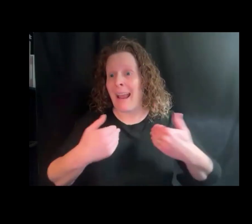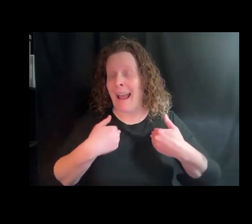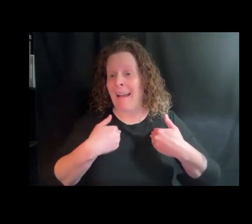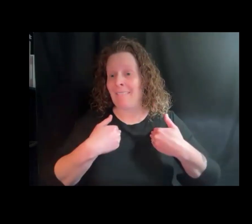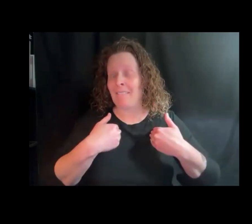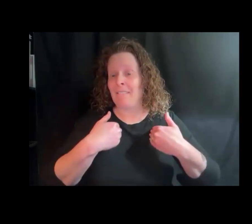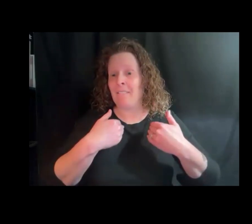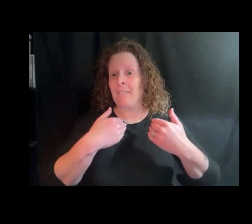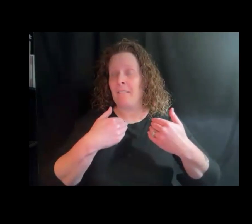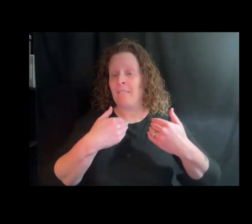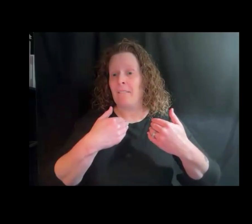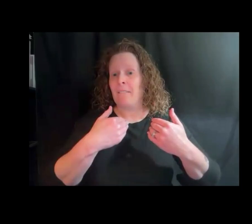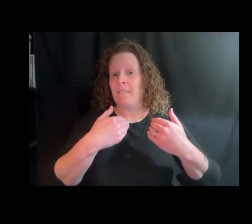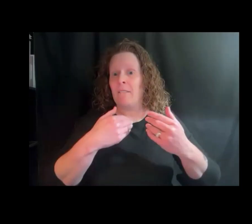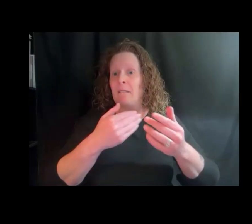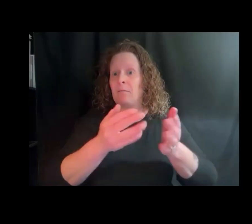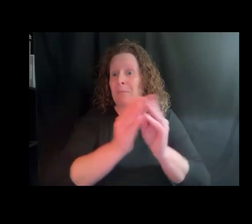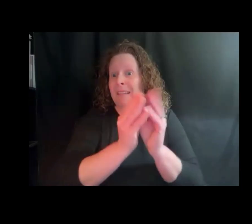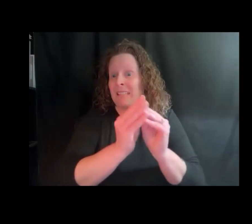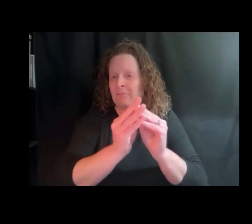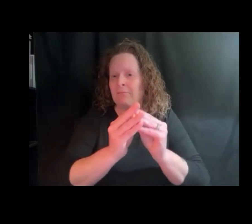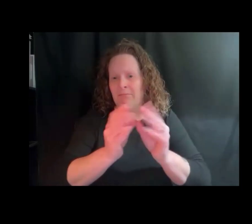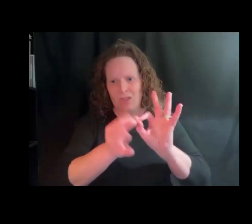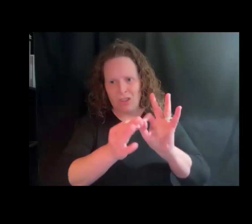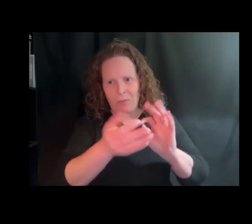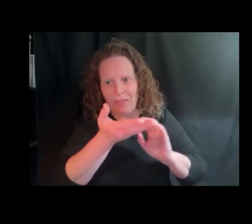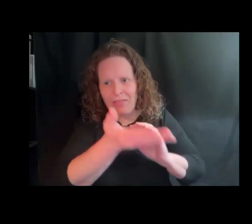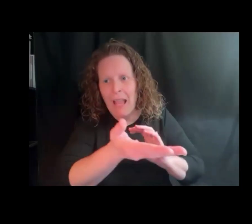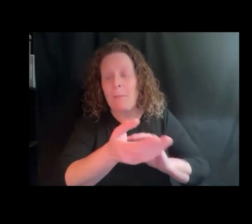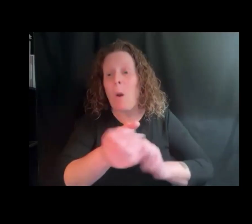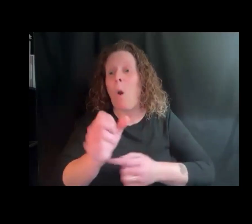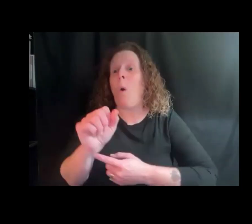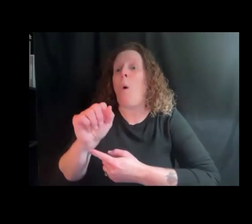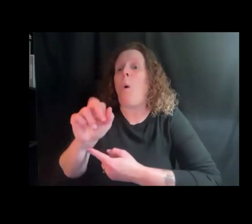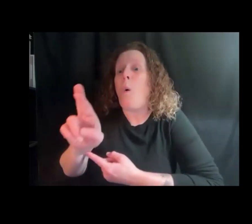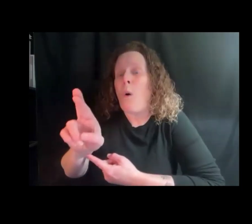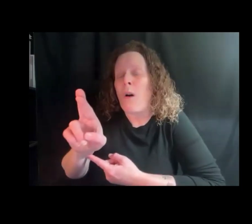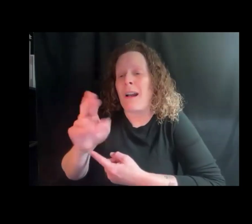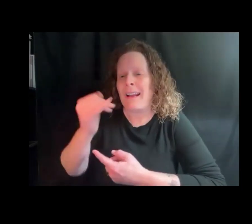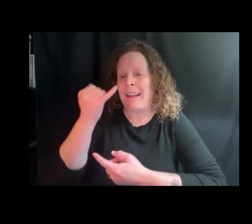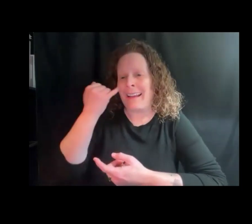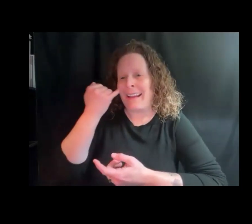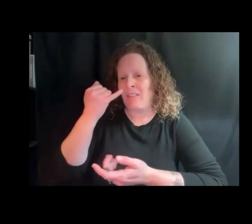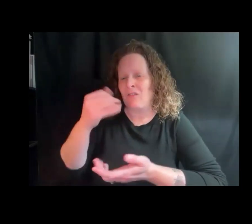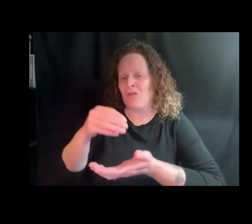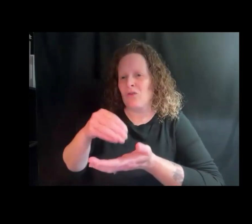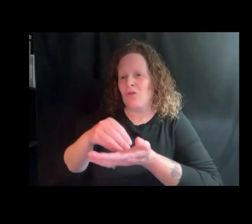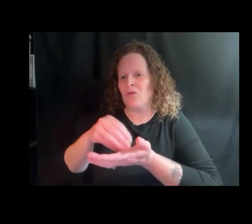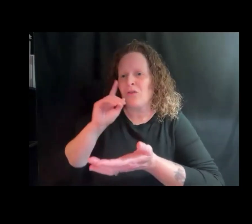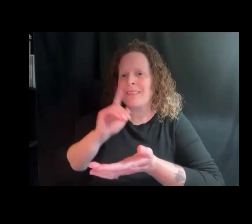We may have deaf parents who will come into the classroom have a meeting. You need to have an interpreter for that.